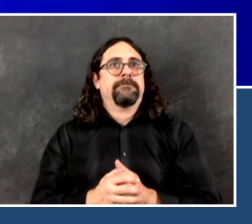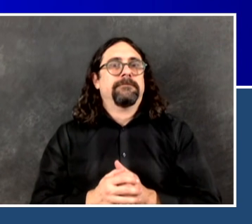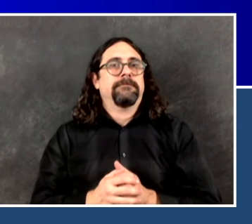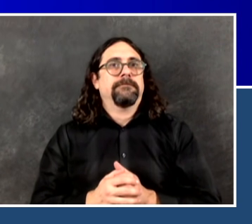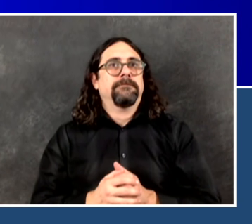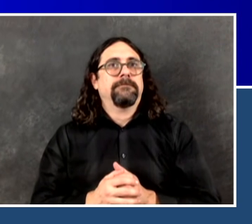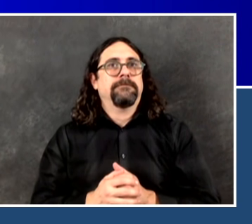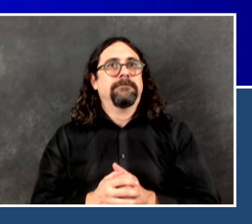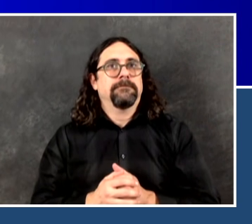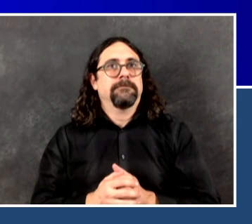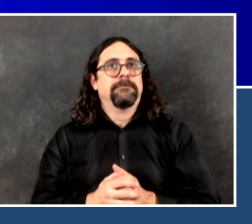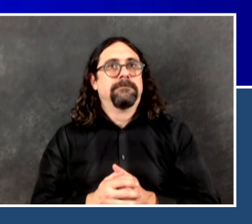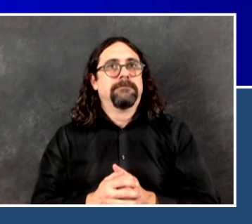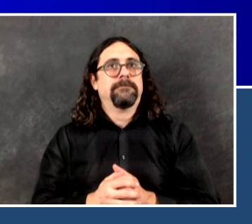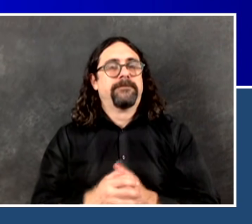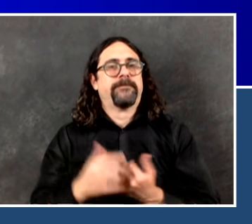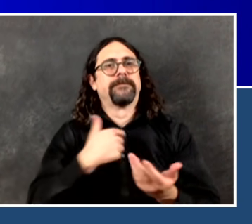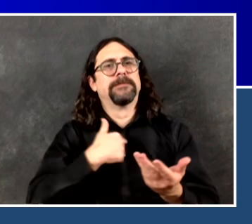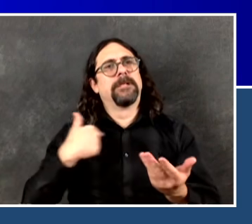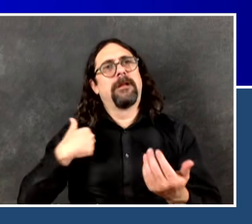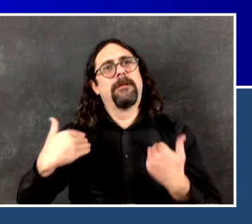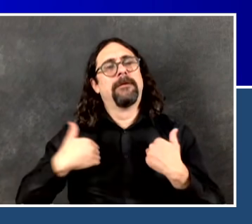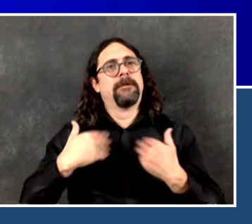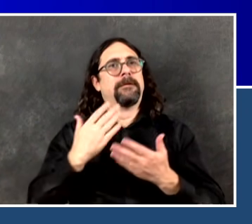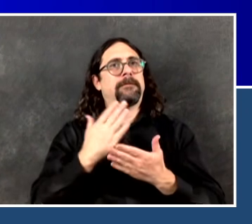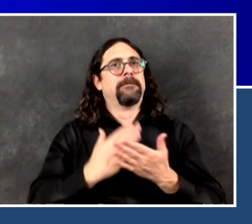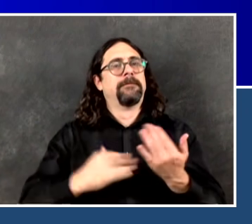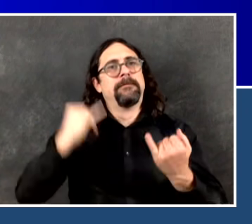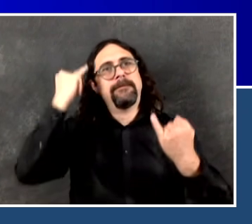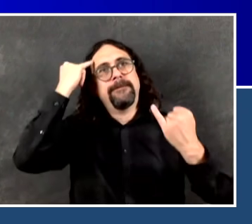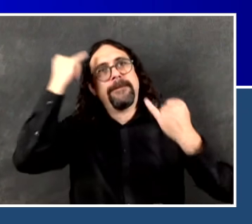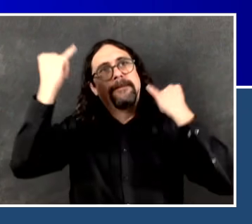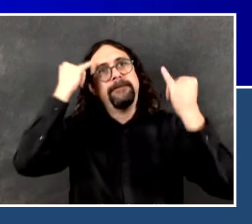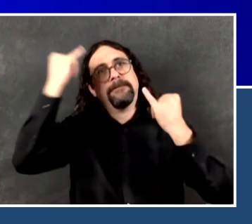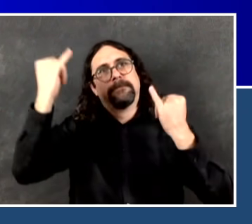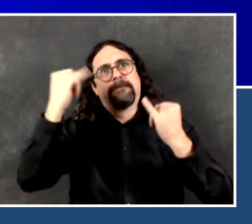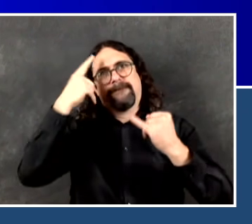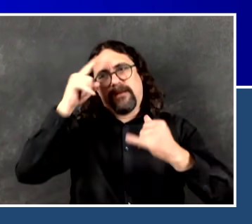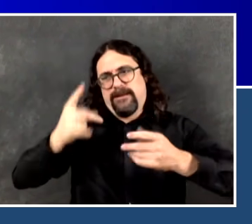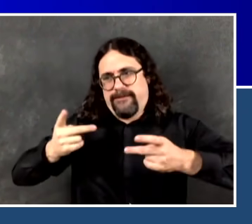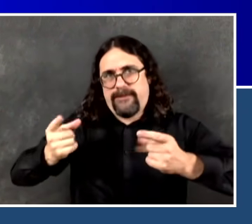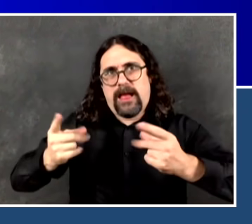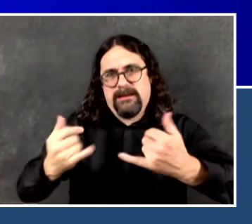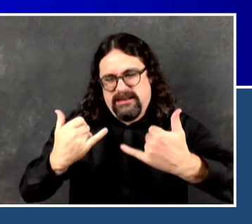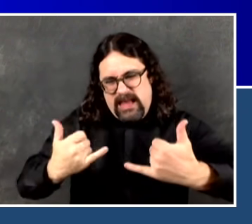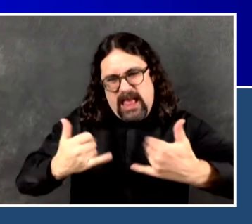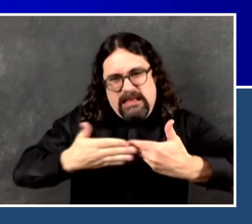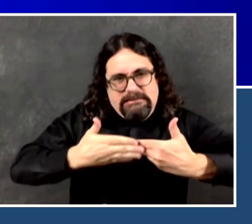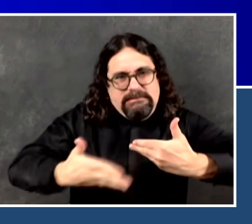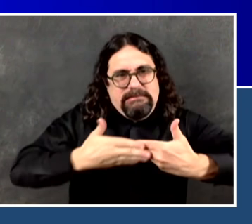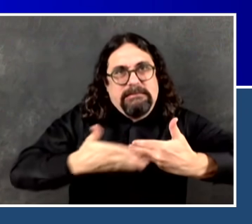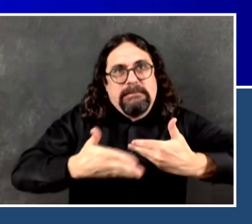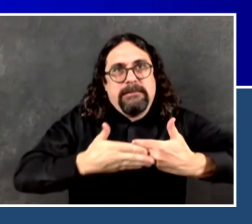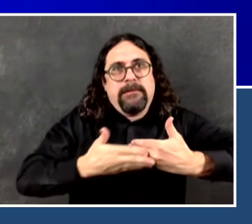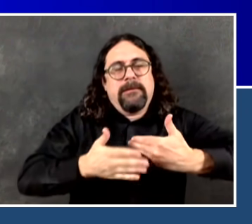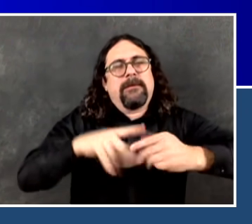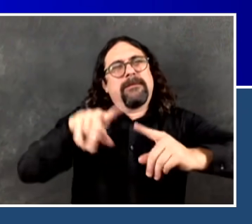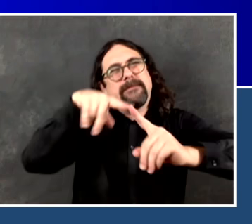NOW THOSE ARE SOME IMMEDIATE THINGS THAT ALL BUID LT TOHE FUTURE. LET'S TKALO ABUT THEM THE BROADER